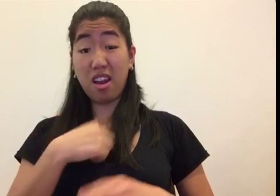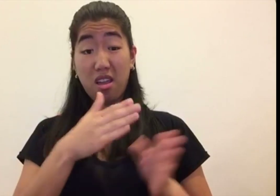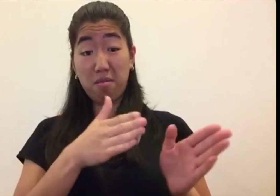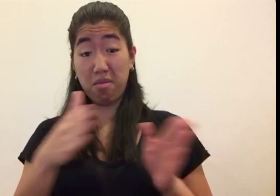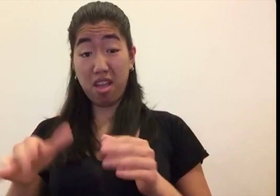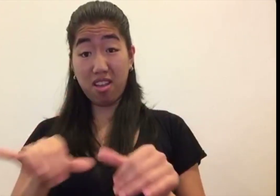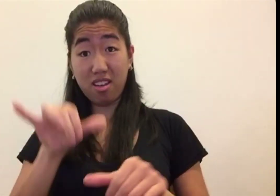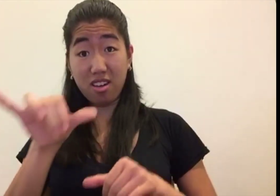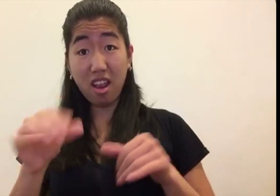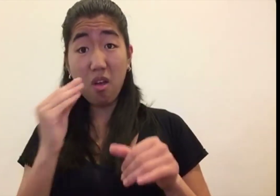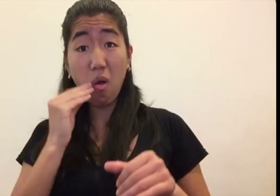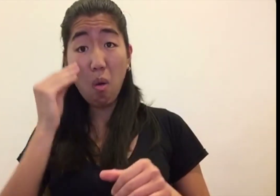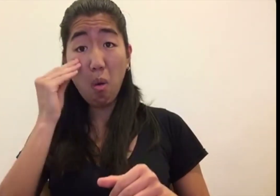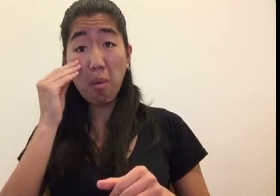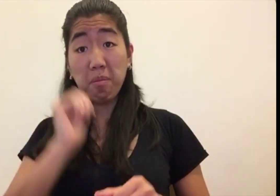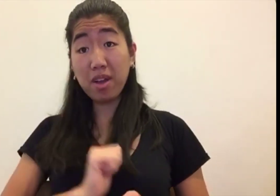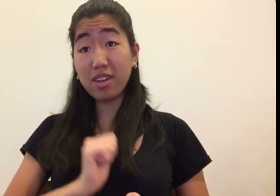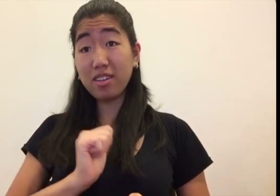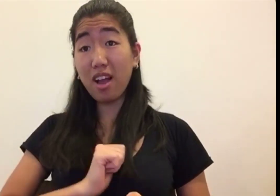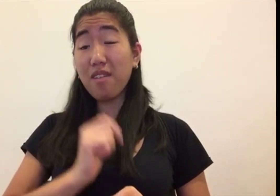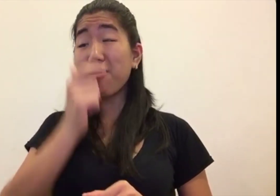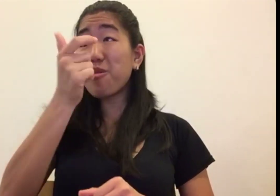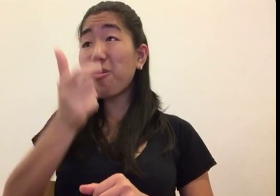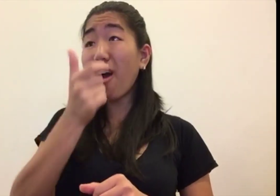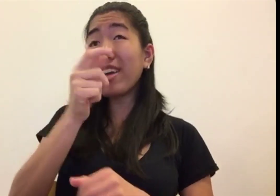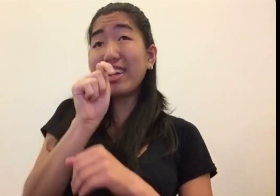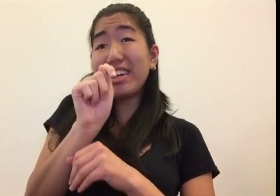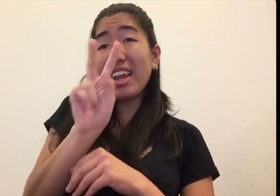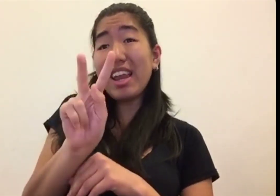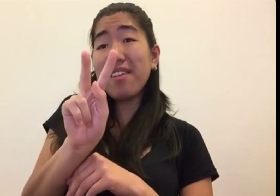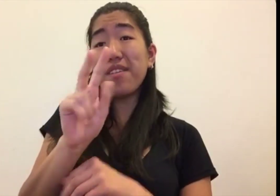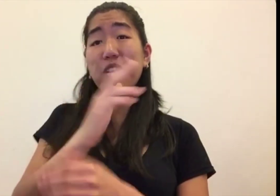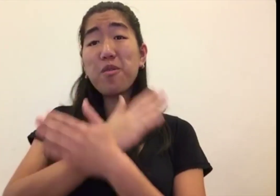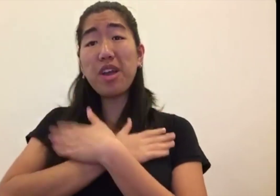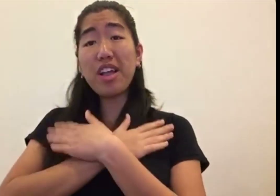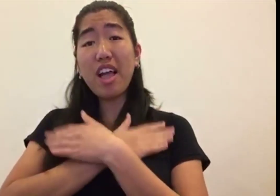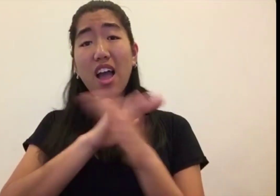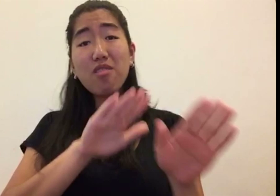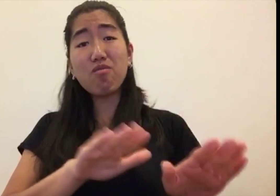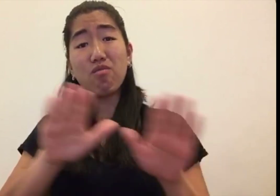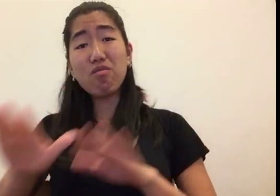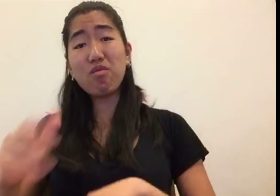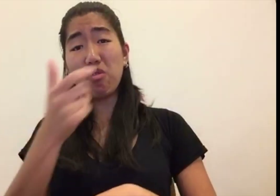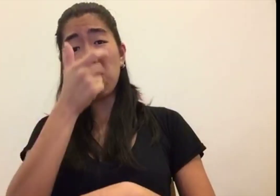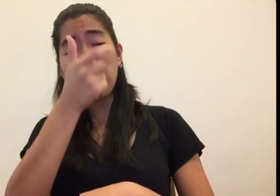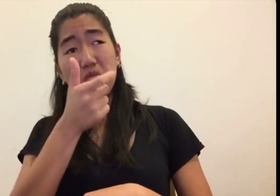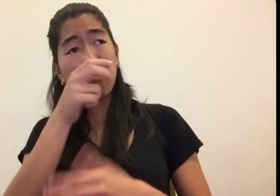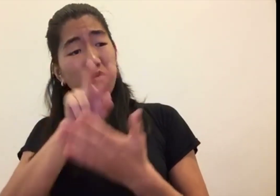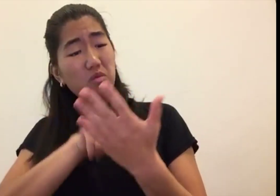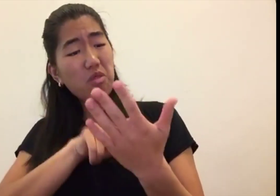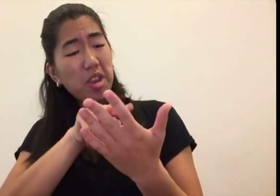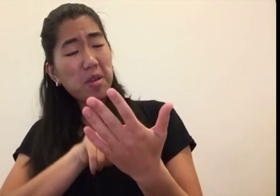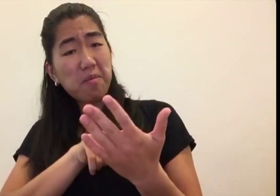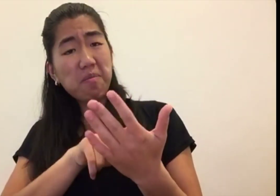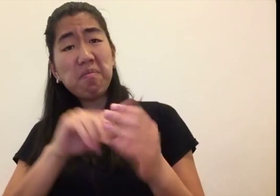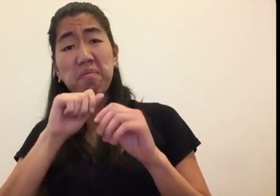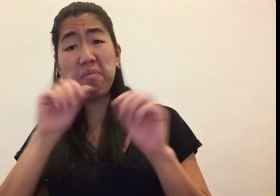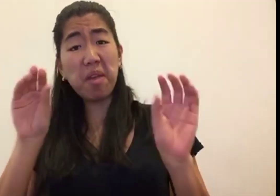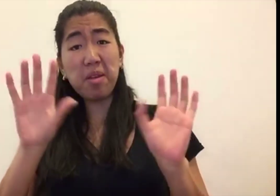I planned to stay at home by myself, watch some TV and read